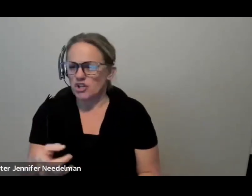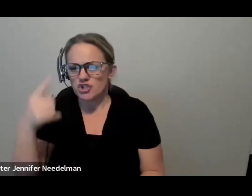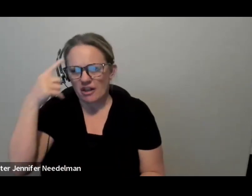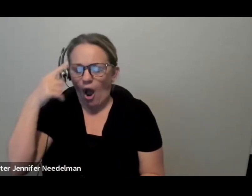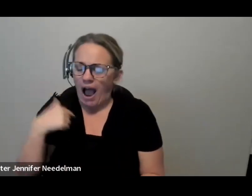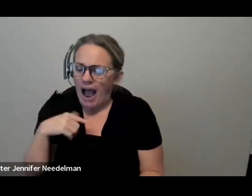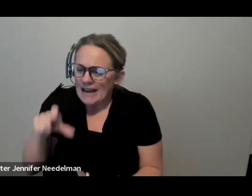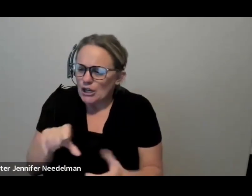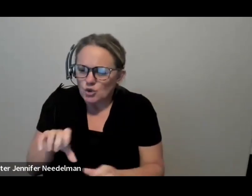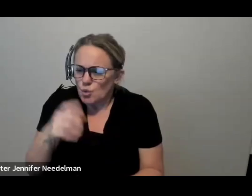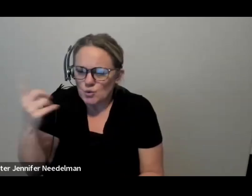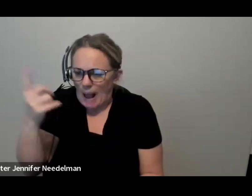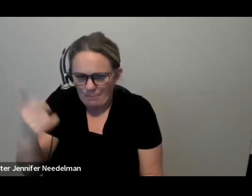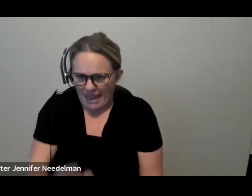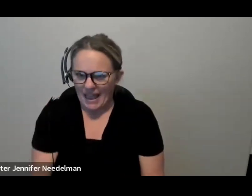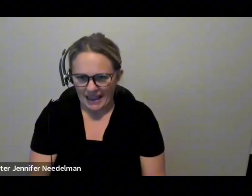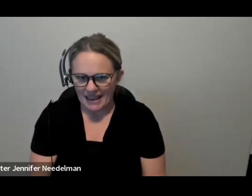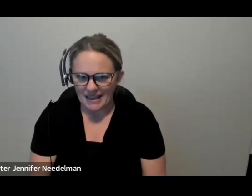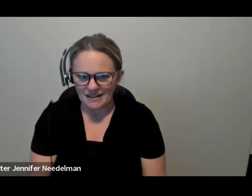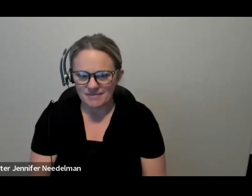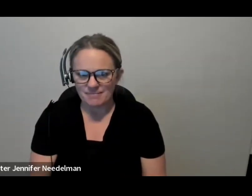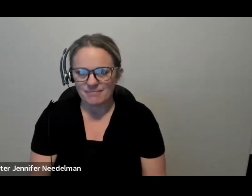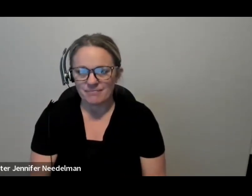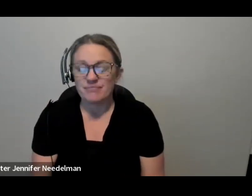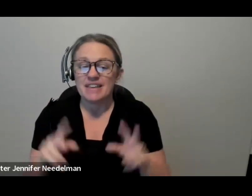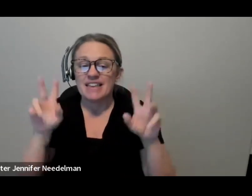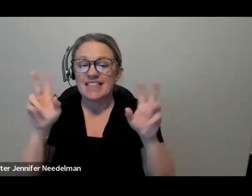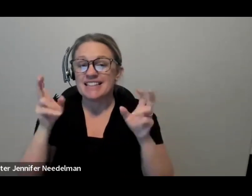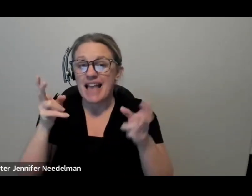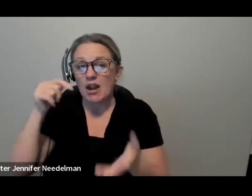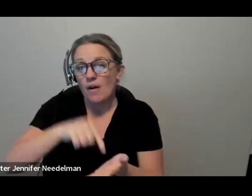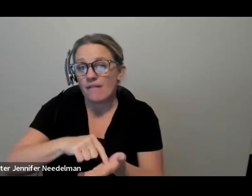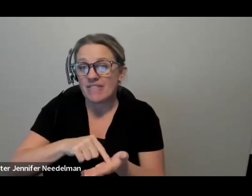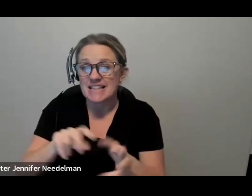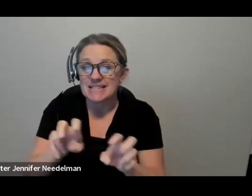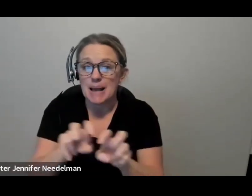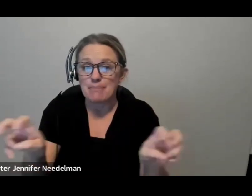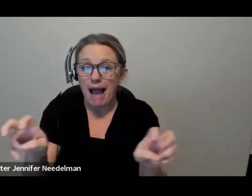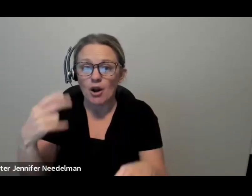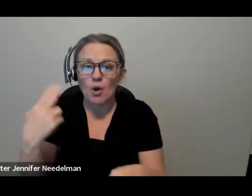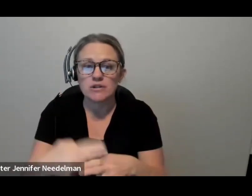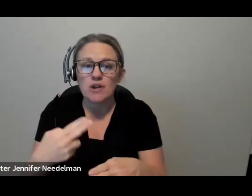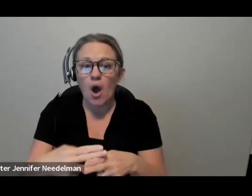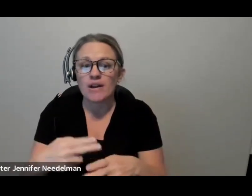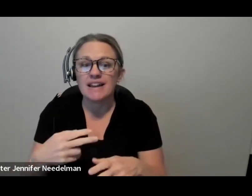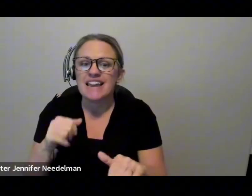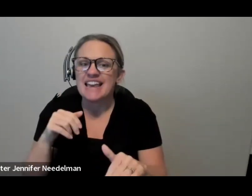and it it, and the title of this panel is called, you know, Accessibility is Everyone's Job.